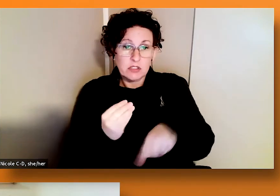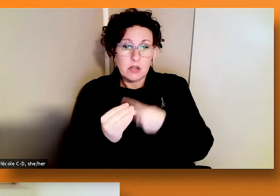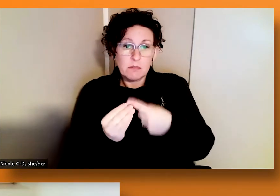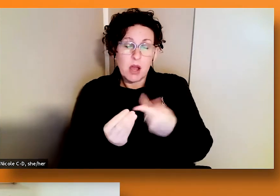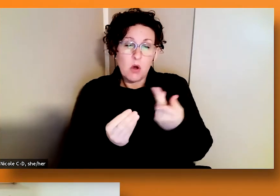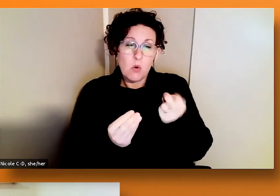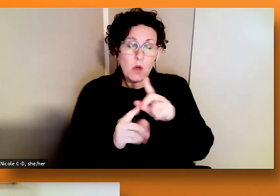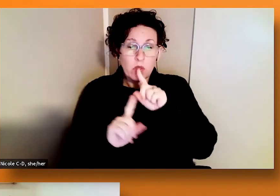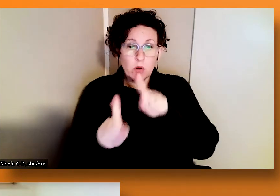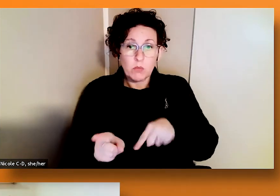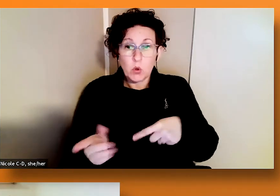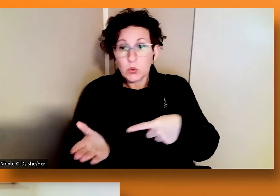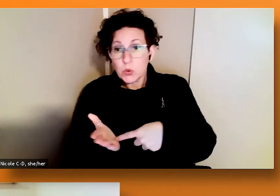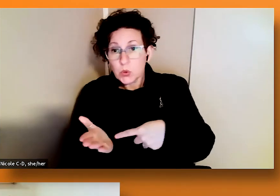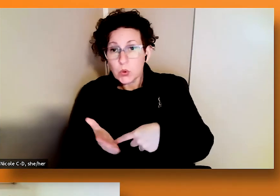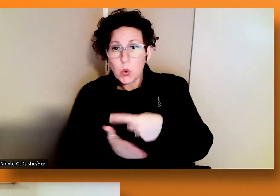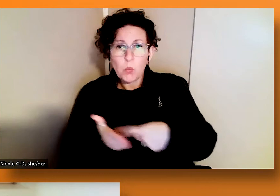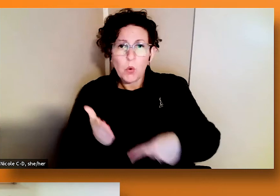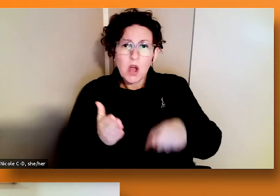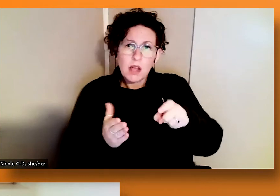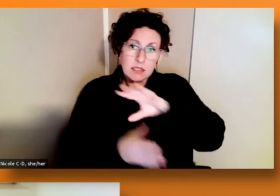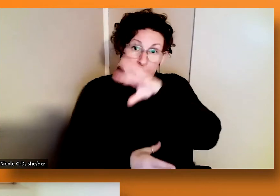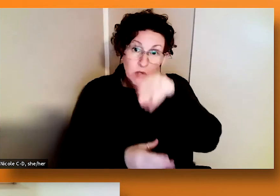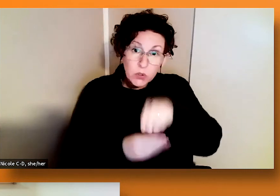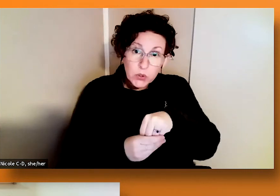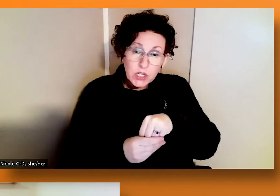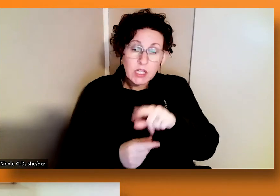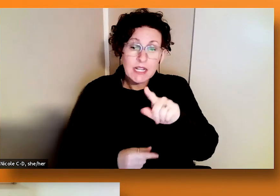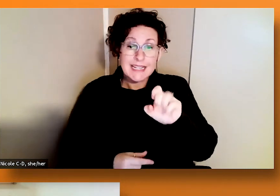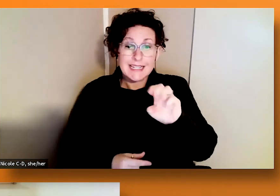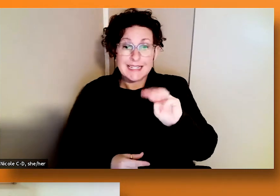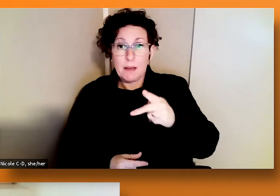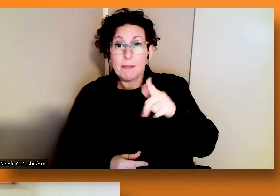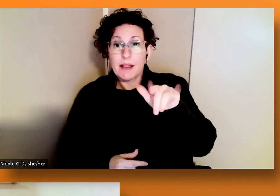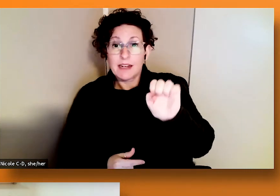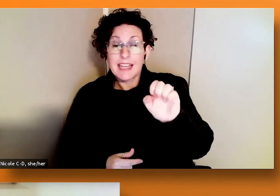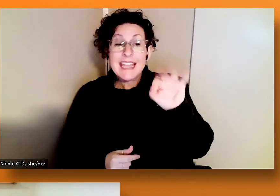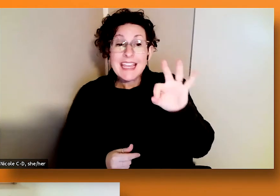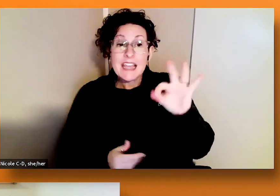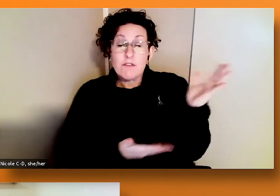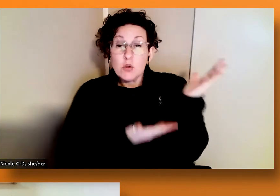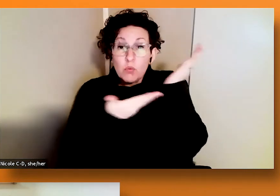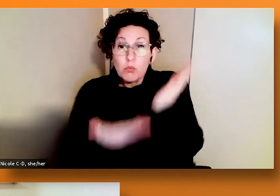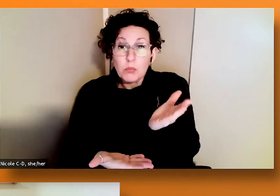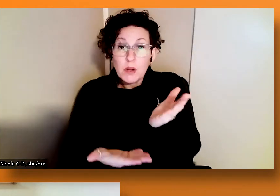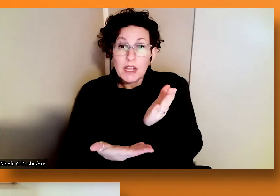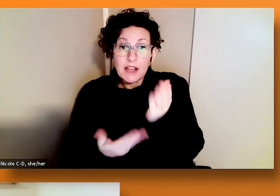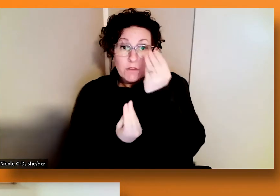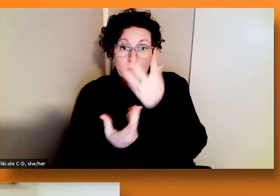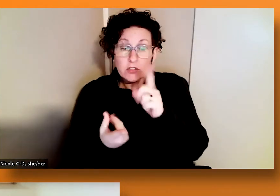about when the report is due and what has to be on it and the template. So if you bring all that information to your SPA meeting,